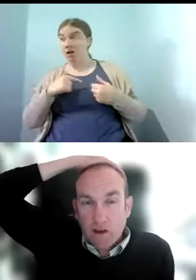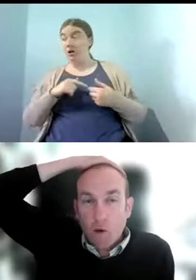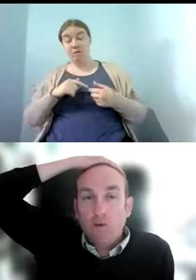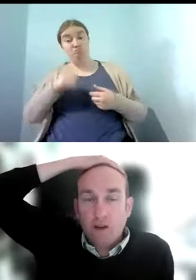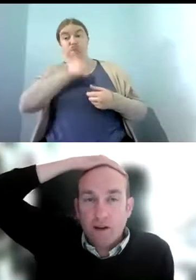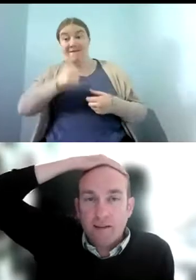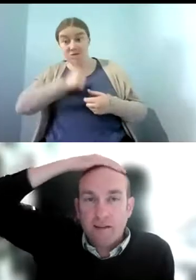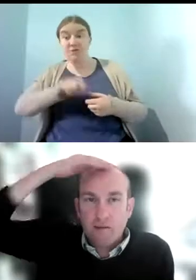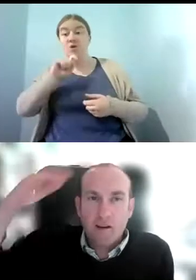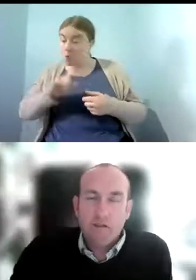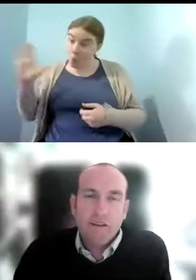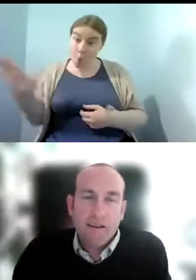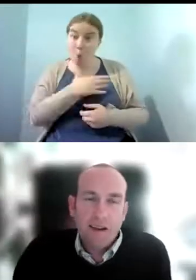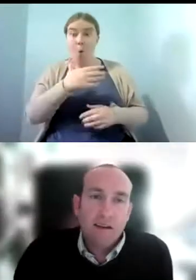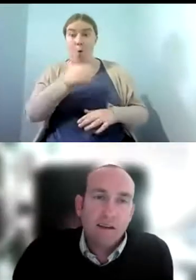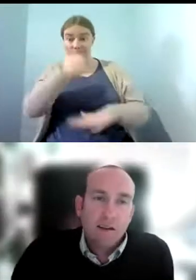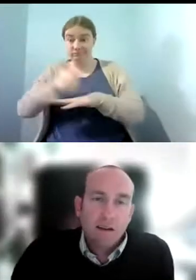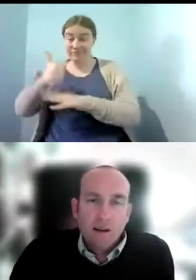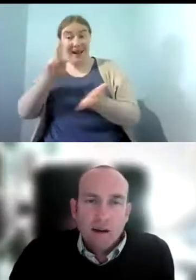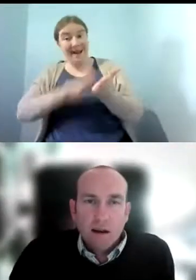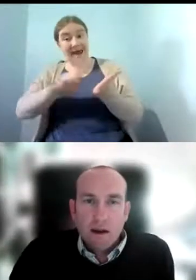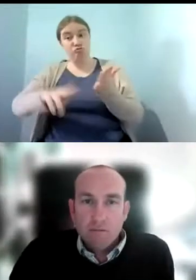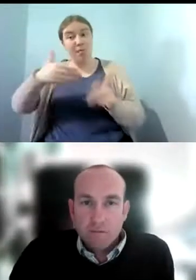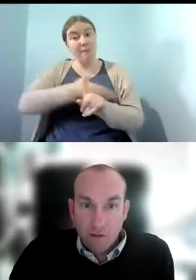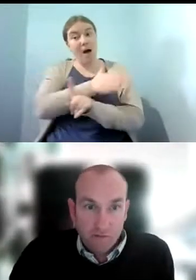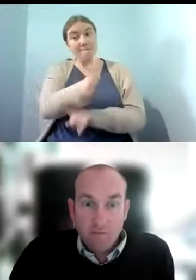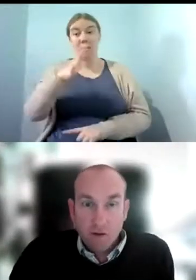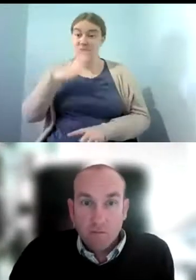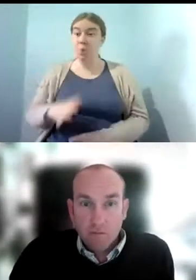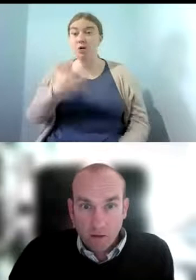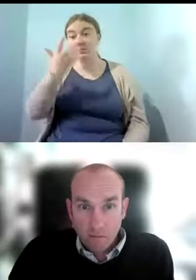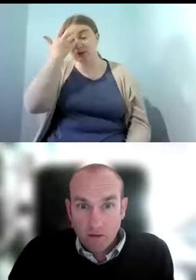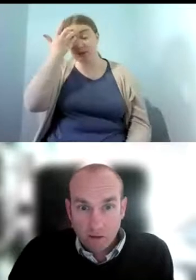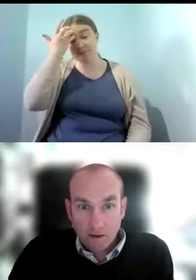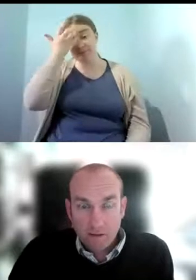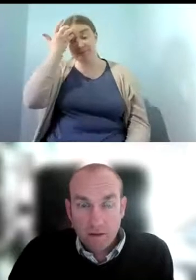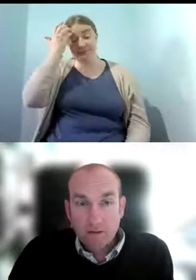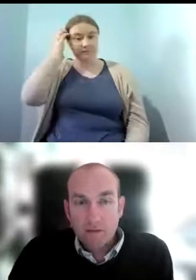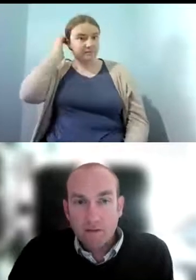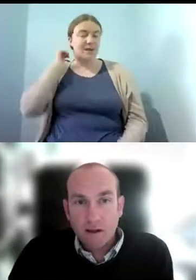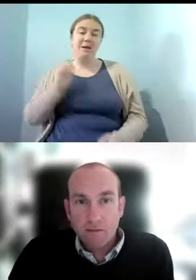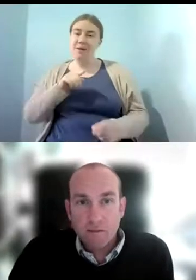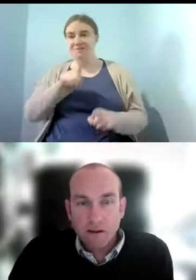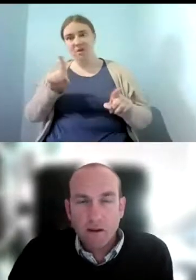all sites if we could have fitted it in um for most of the reasons you've just um explained